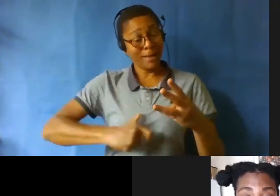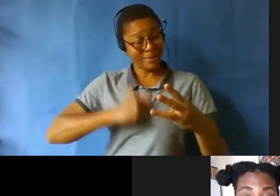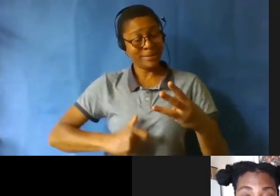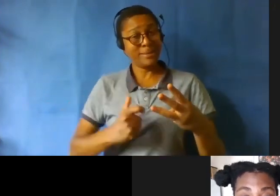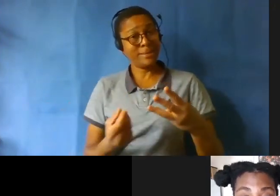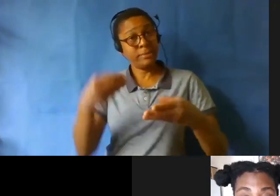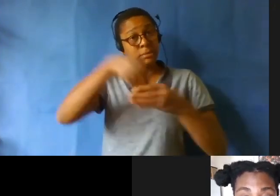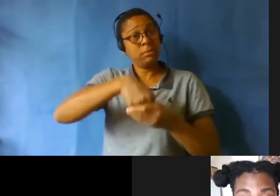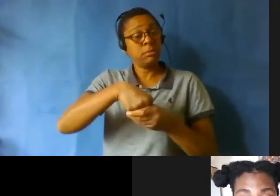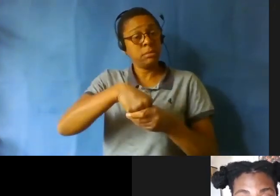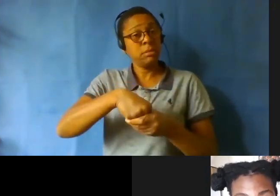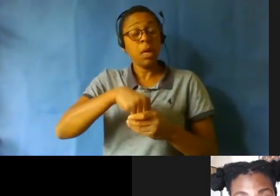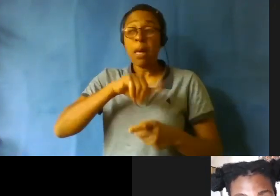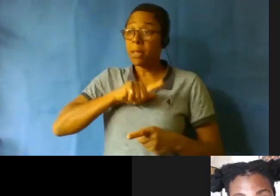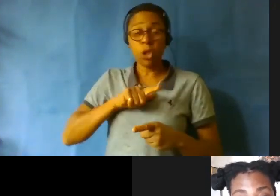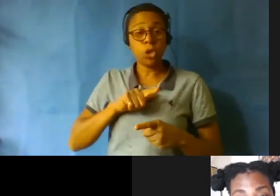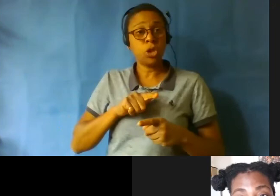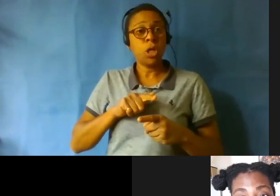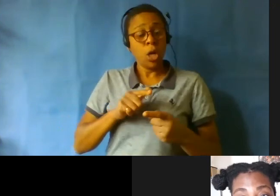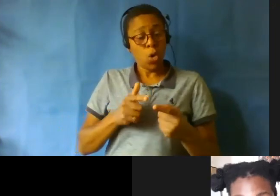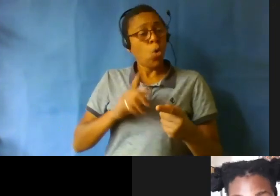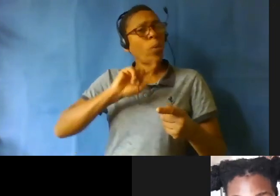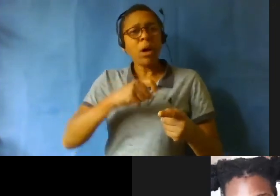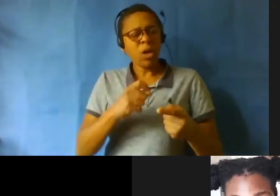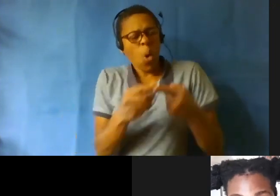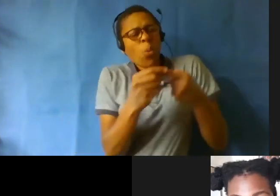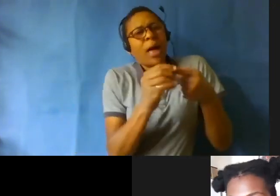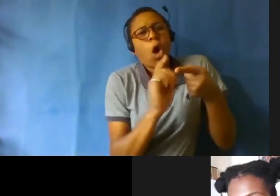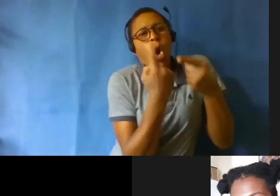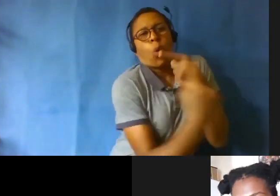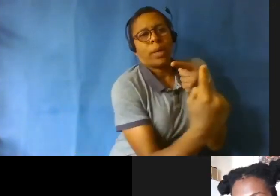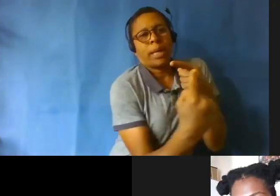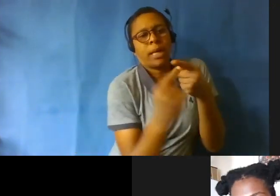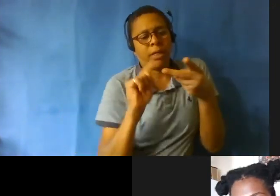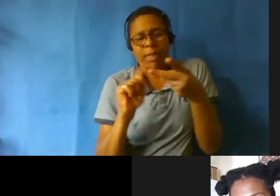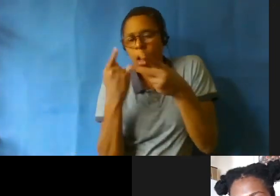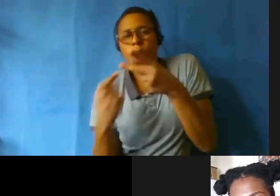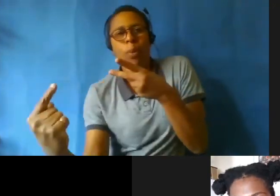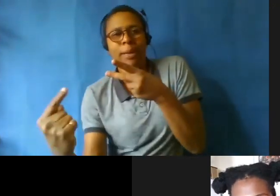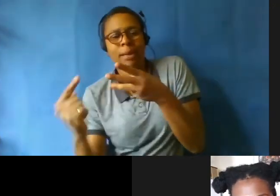operation all at the same time all the time right and so it's important when we